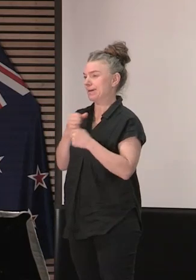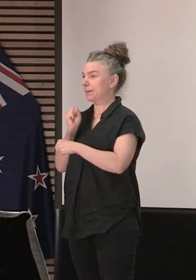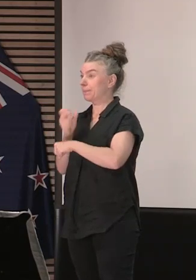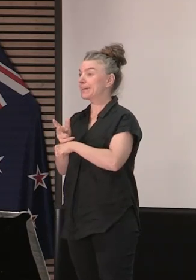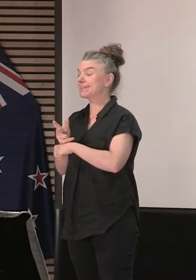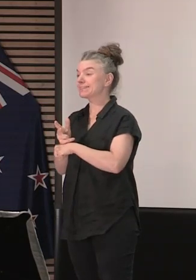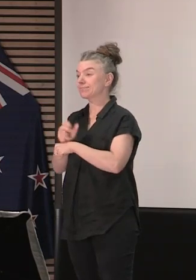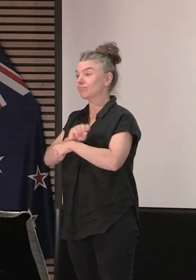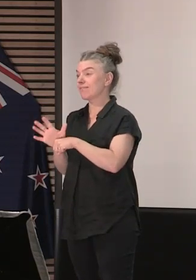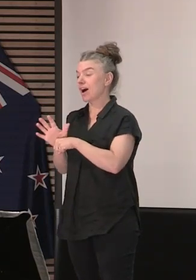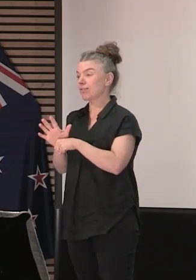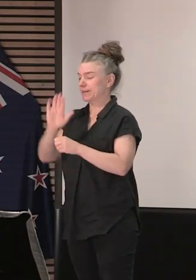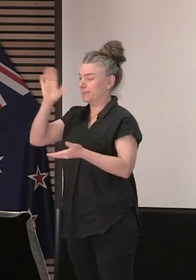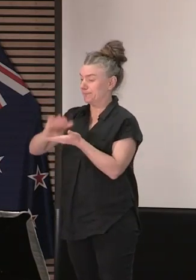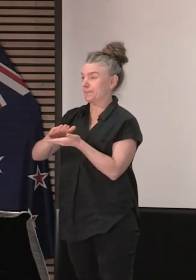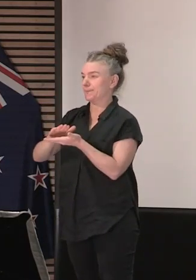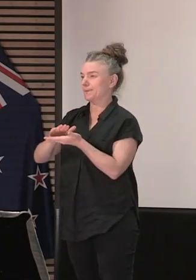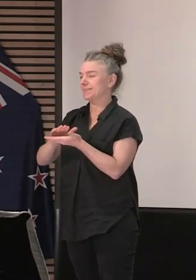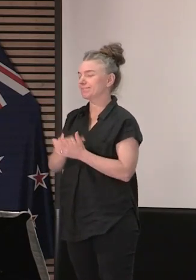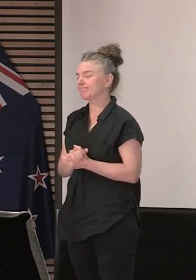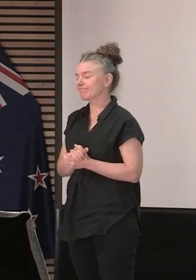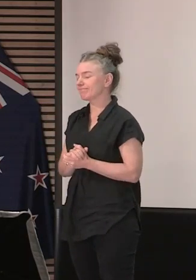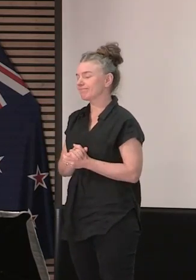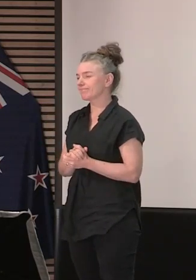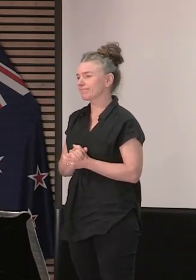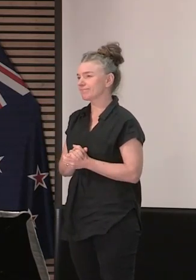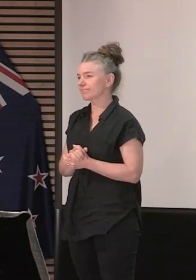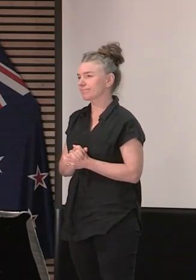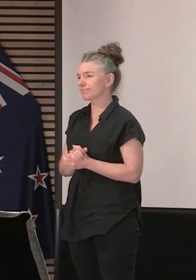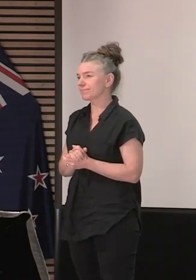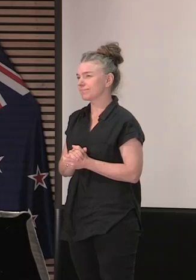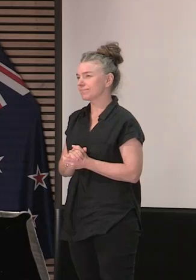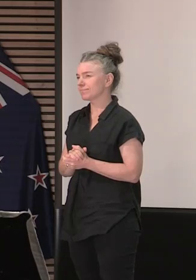ButI know in a race, it'simportant to have sign posts.